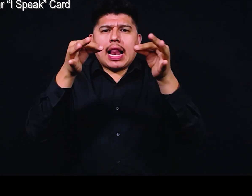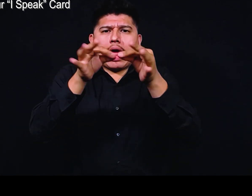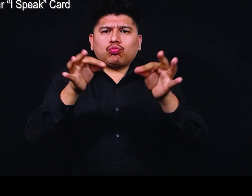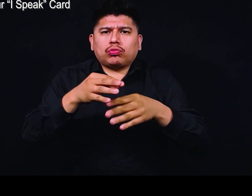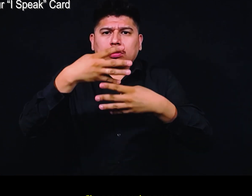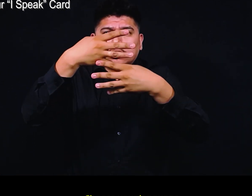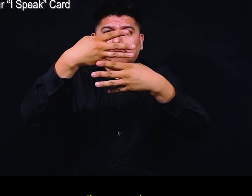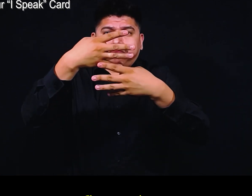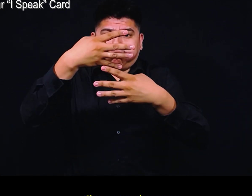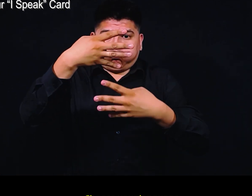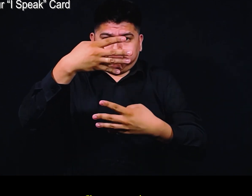Choose your language